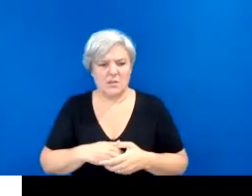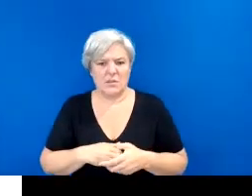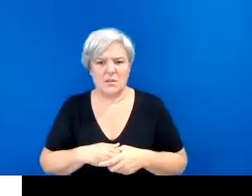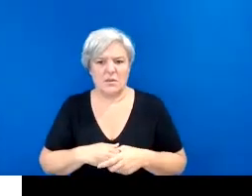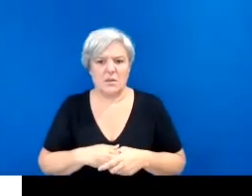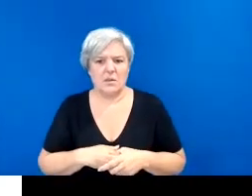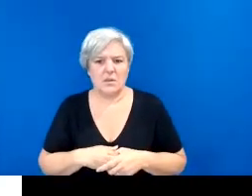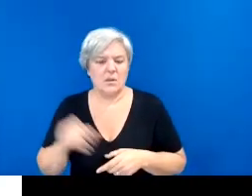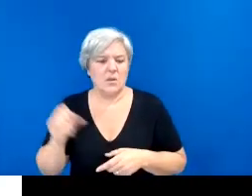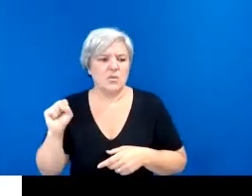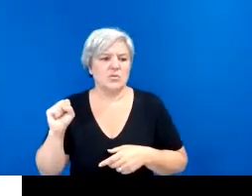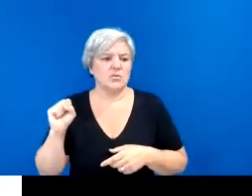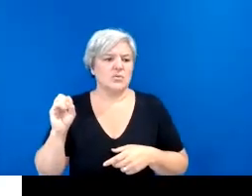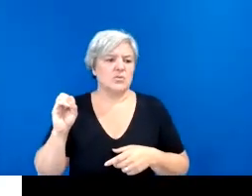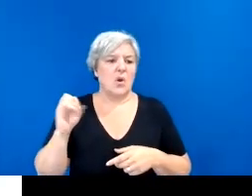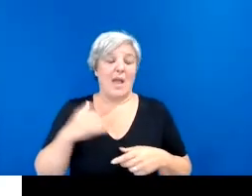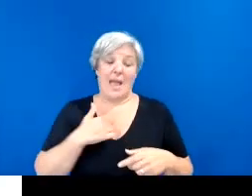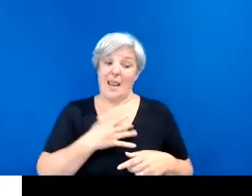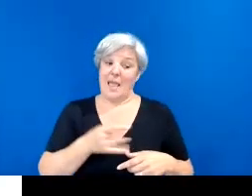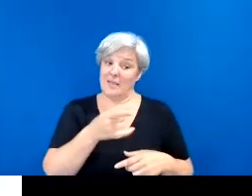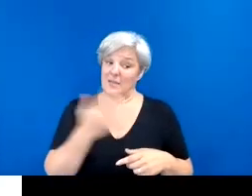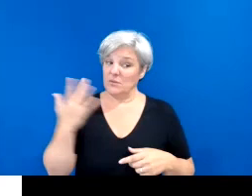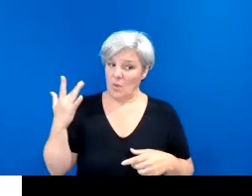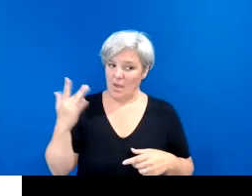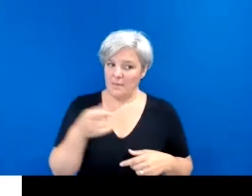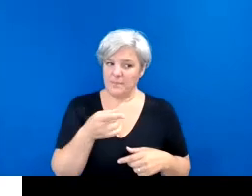And so, yeah again, what I like about SUNY textbooks is that the titles are either